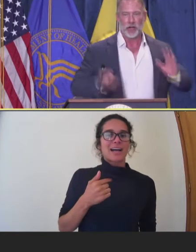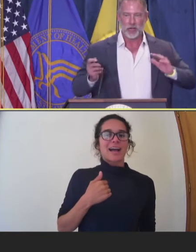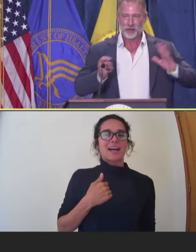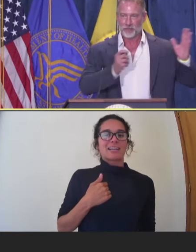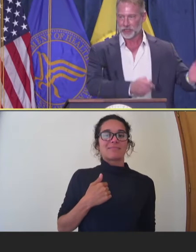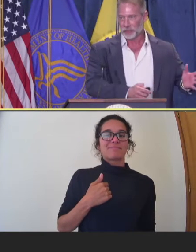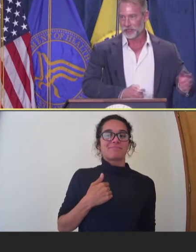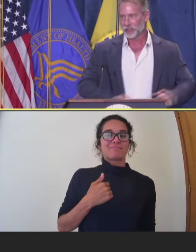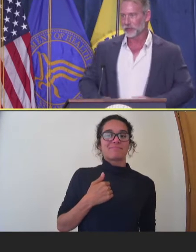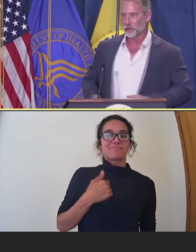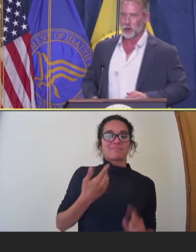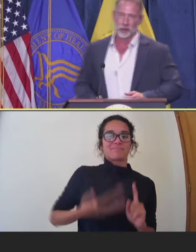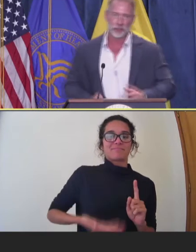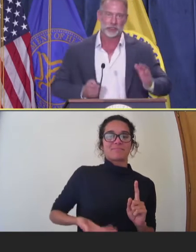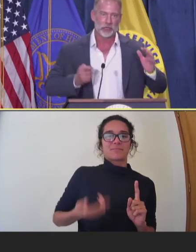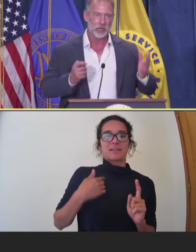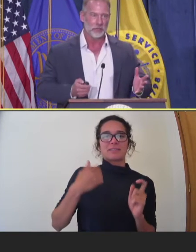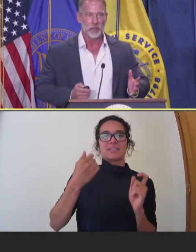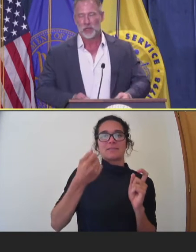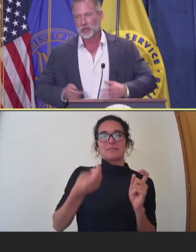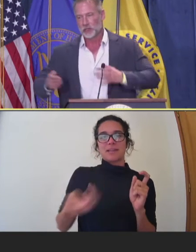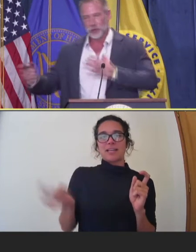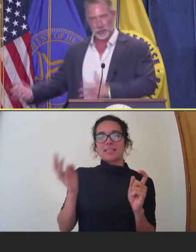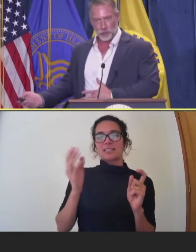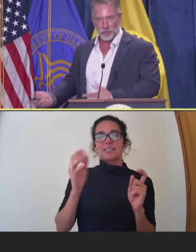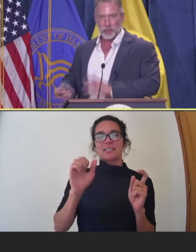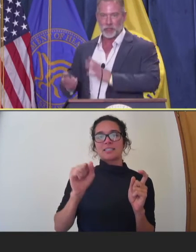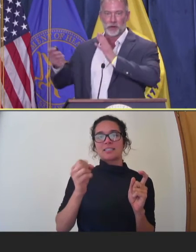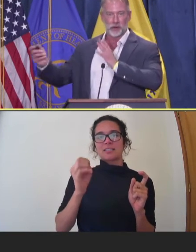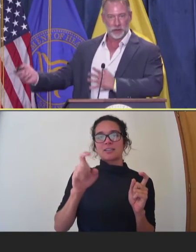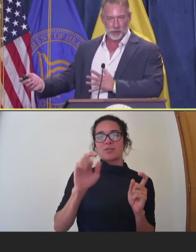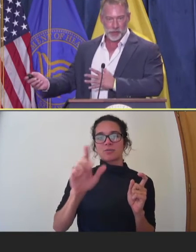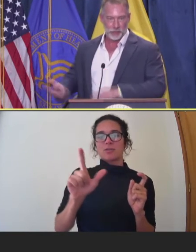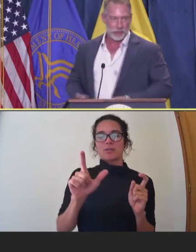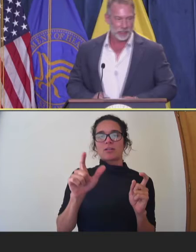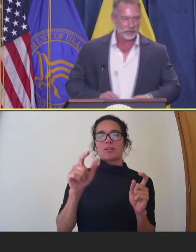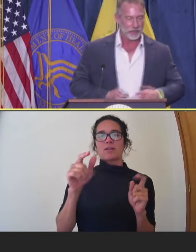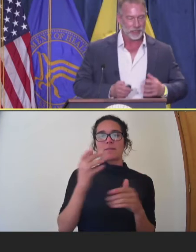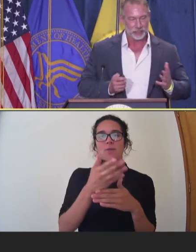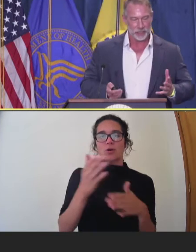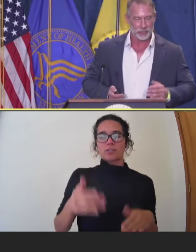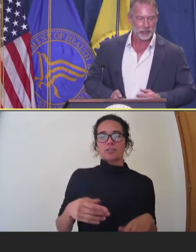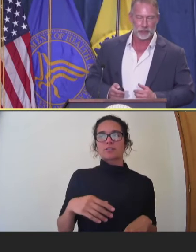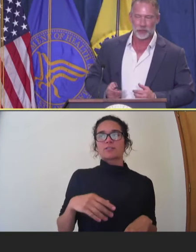I have this many sexual partners, trans women. You know how to identify as such." So,